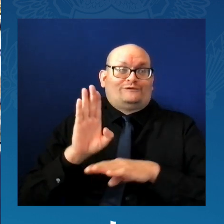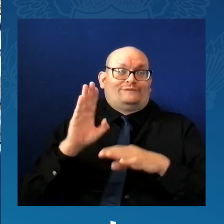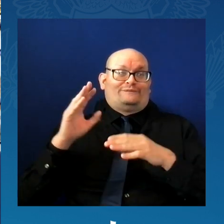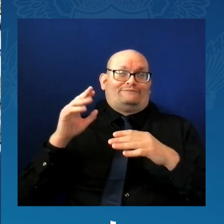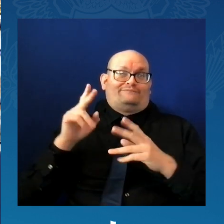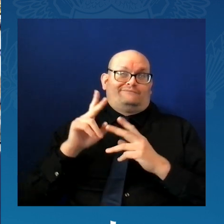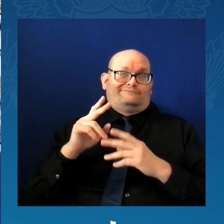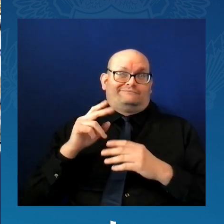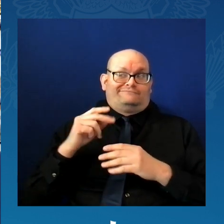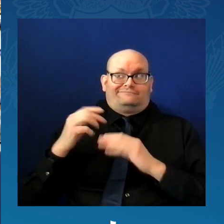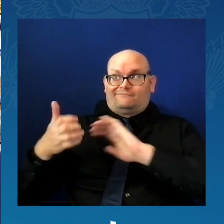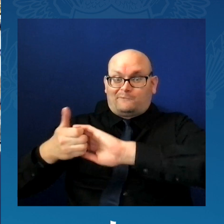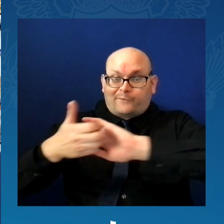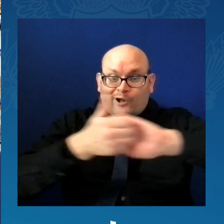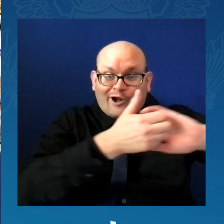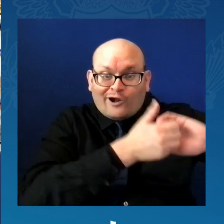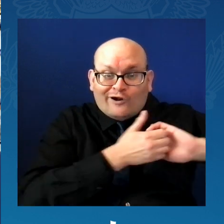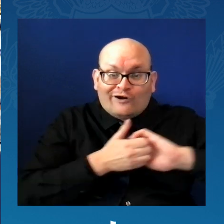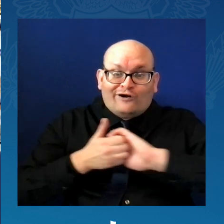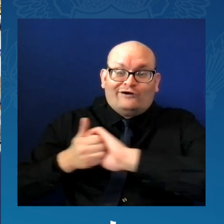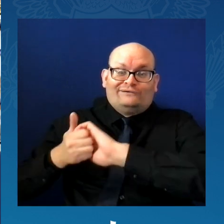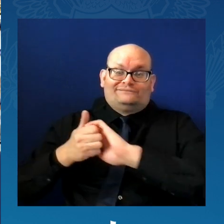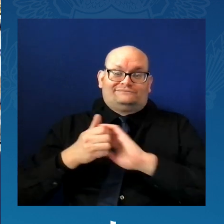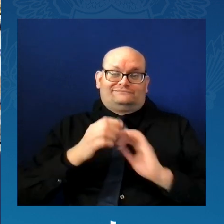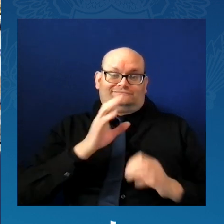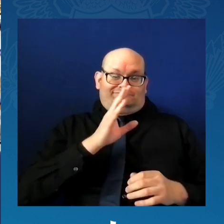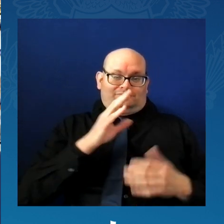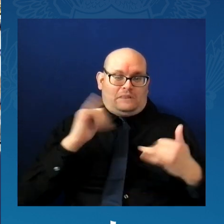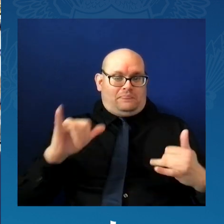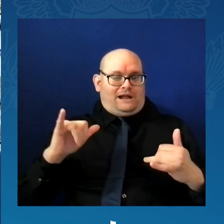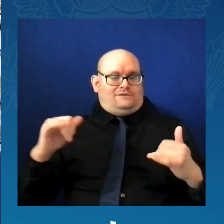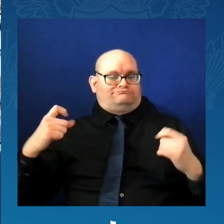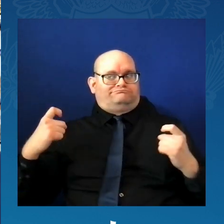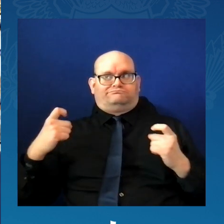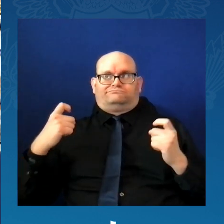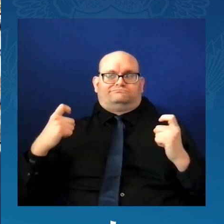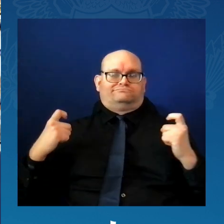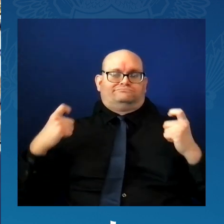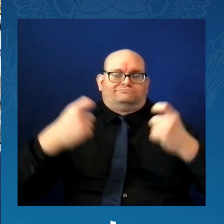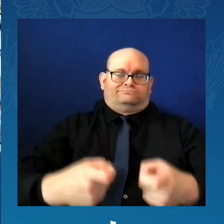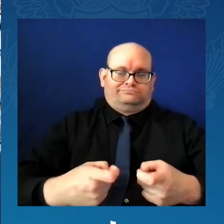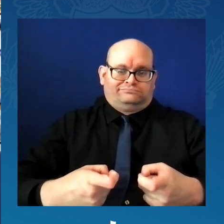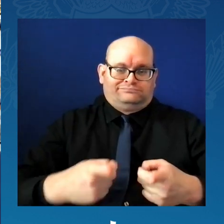and respected is vital to our national security mission, just like it does in any other domain.